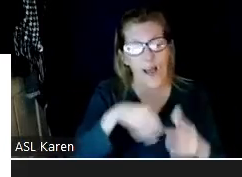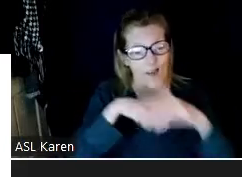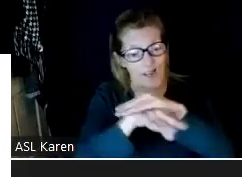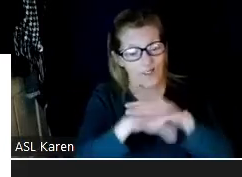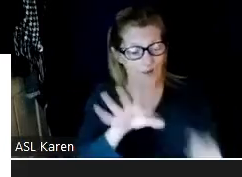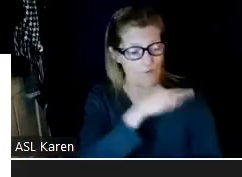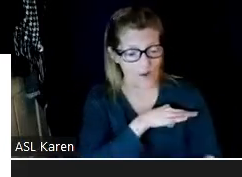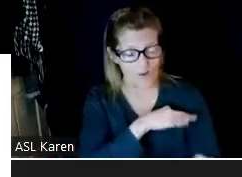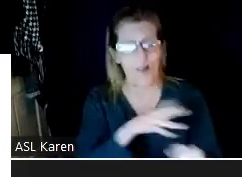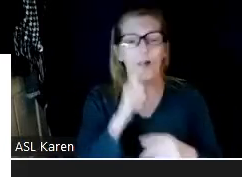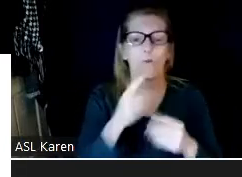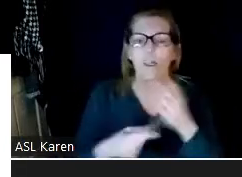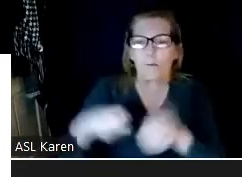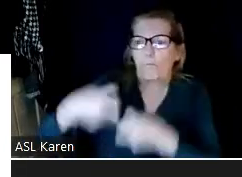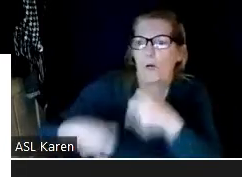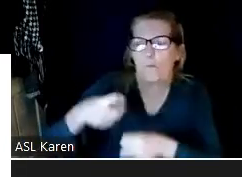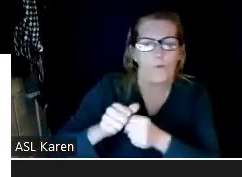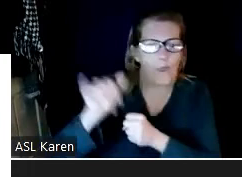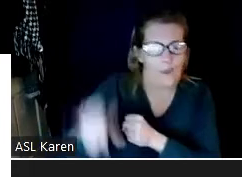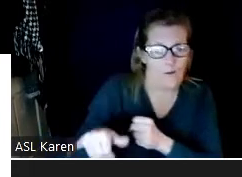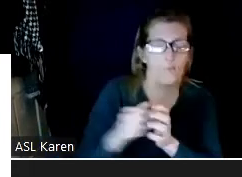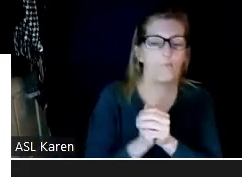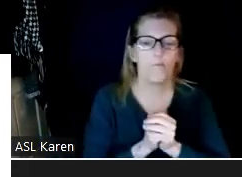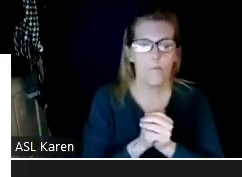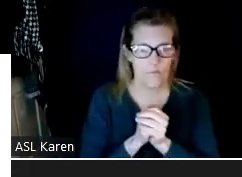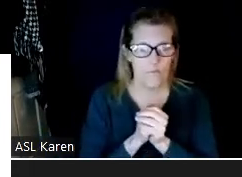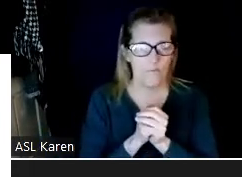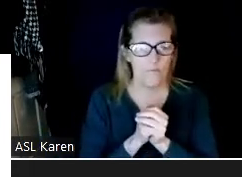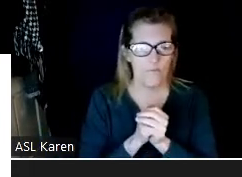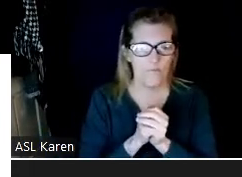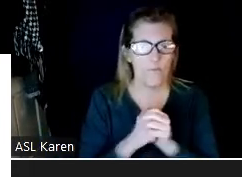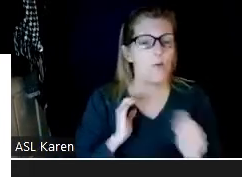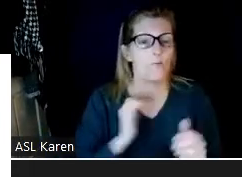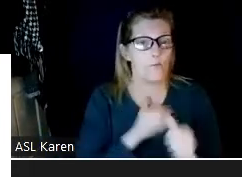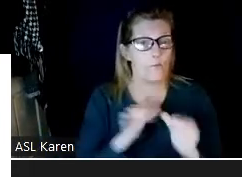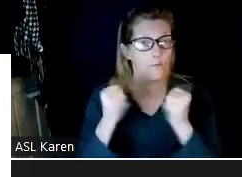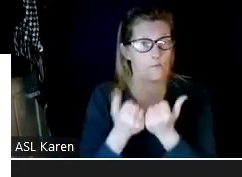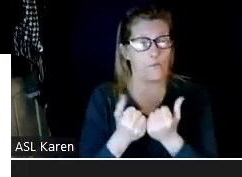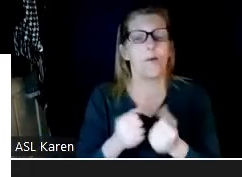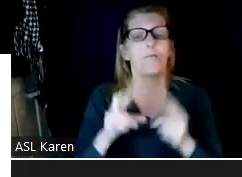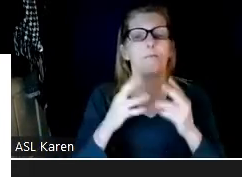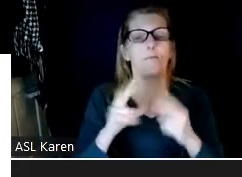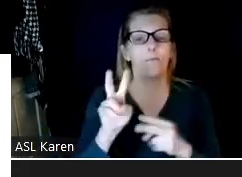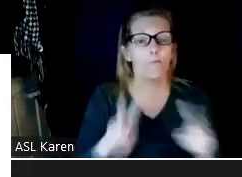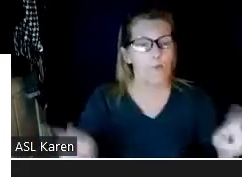most problematic. 15:11:07 Our agency values of integrity, respect,